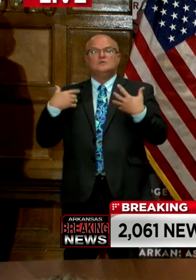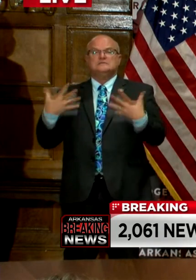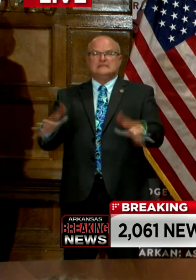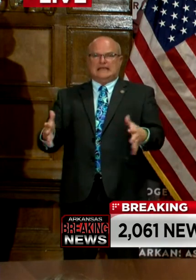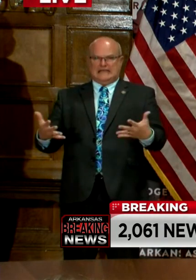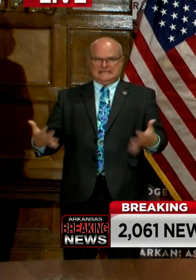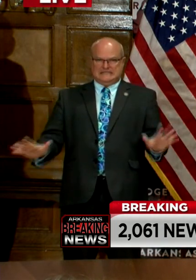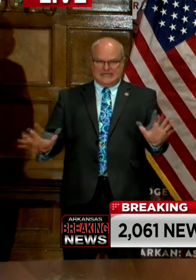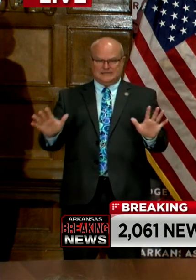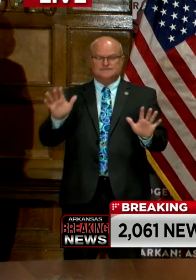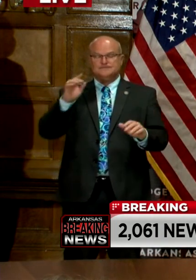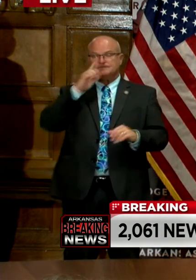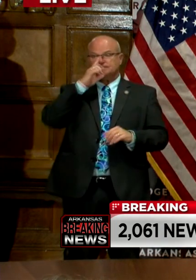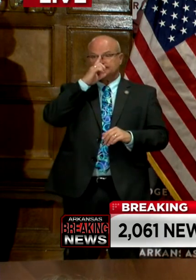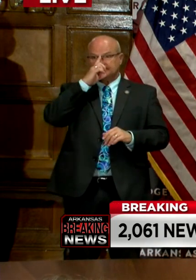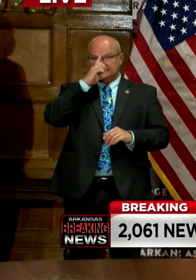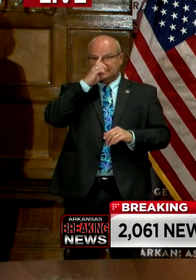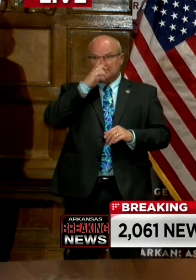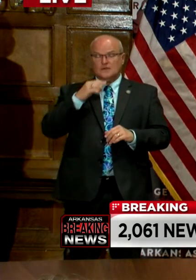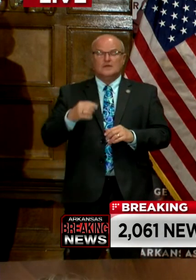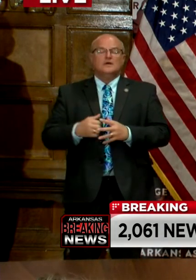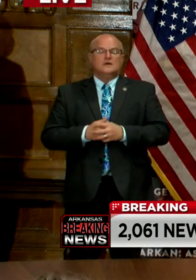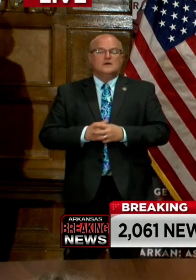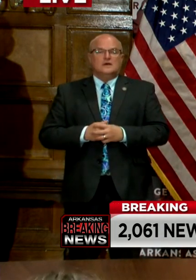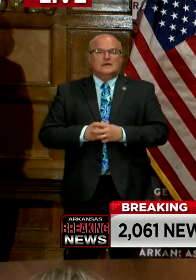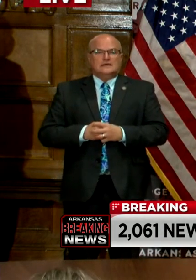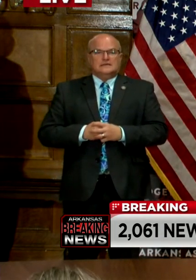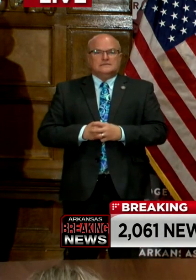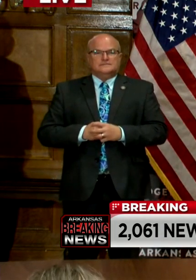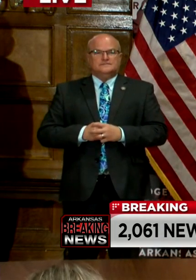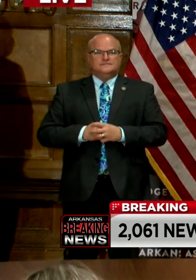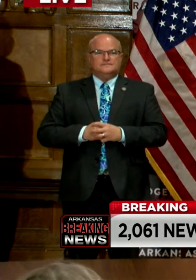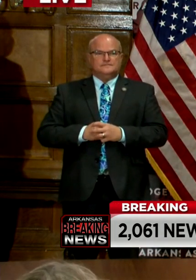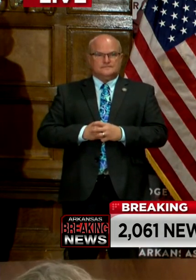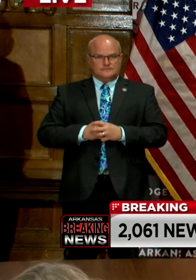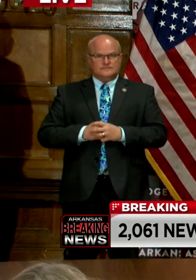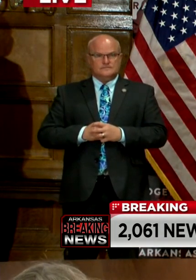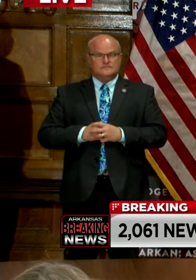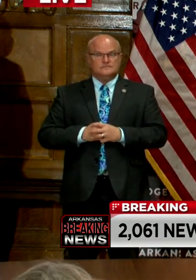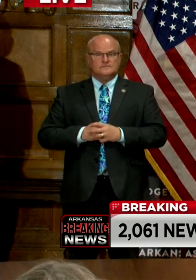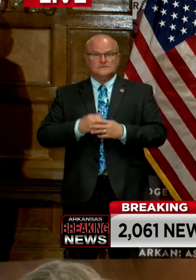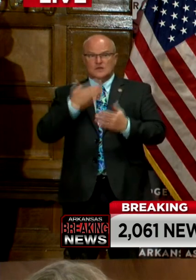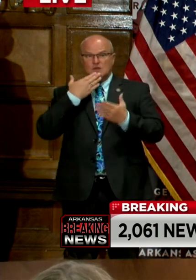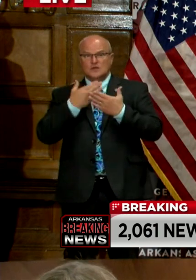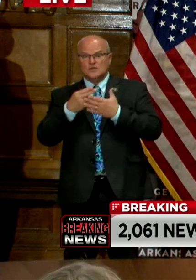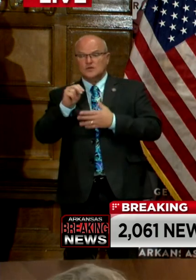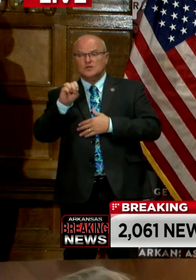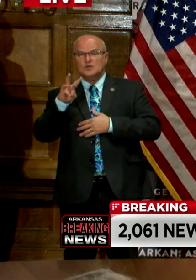OUR SUBCOMMITTEE MET TWO ADDITIONAL TIMES. IT'S A SUBCOMMITTEE THAT HAS